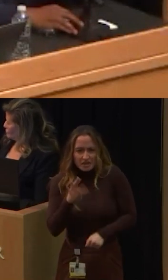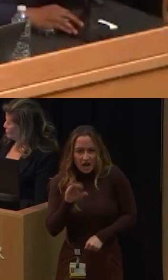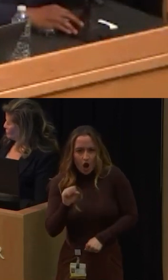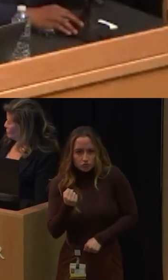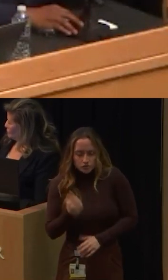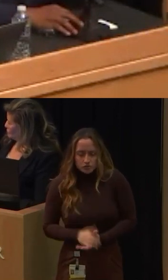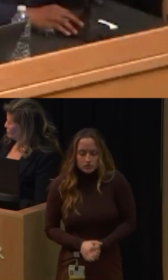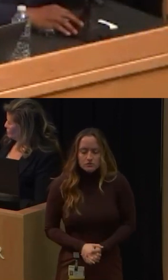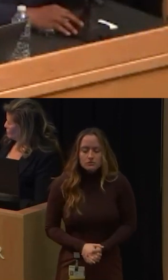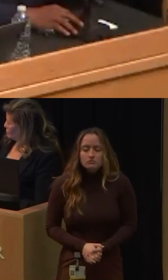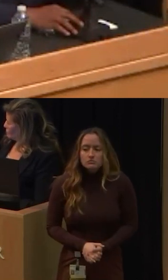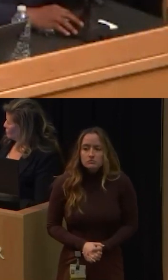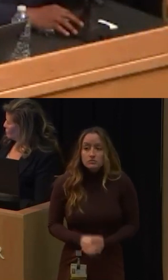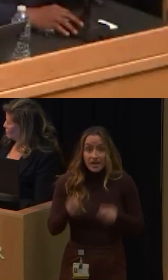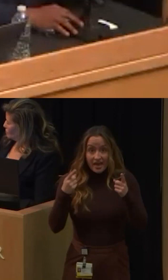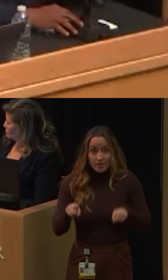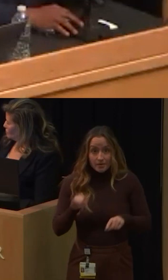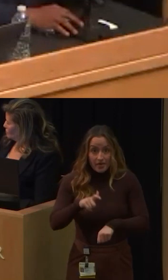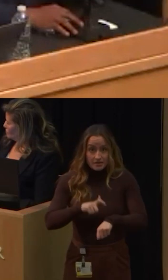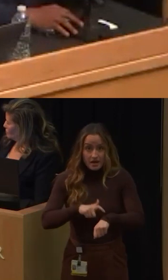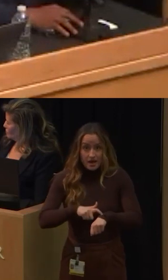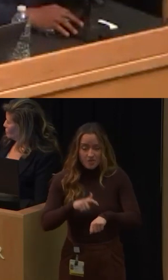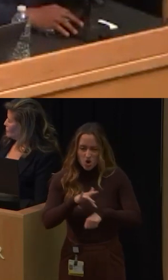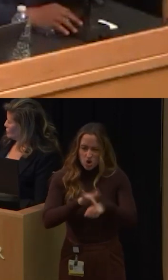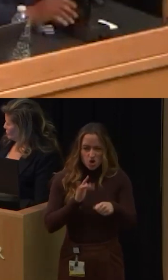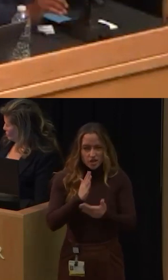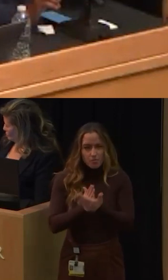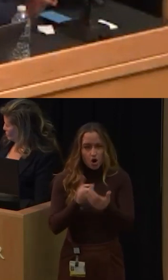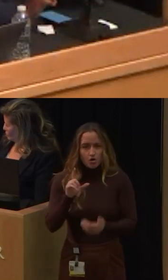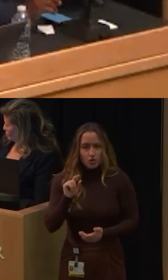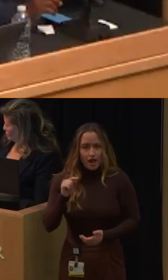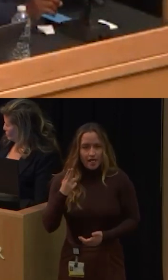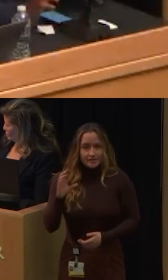and what was happening in the United States, as we all recall, in the early part of the 20th century, is that a lot of folks